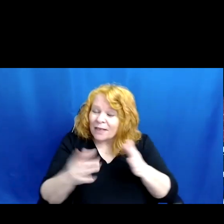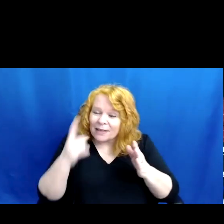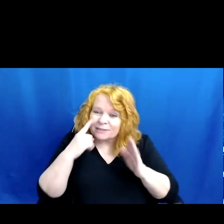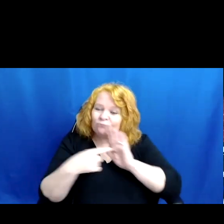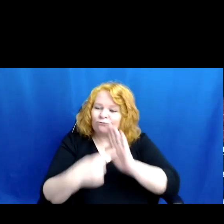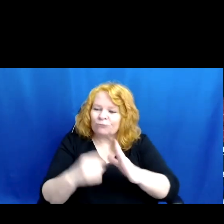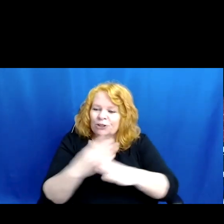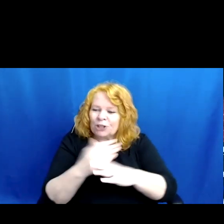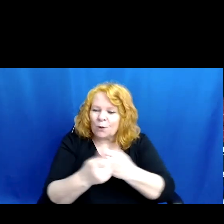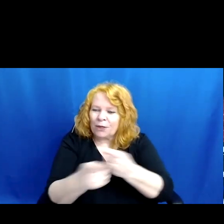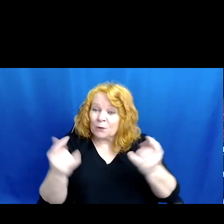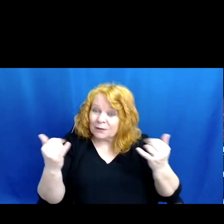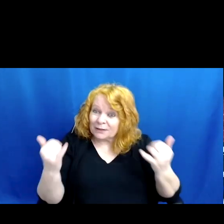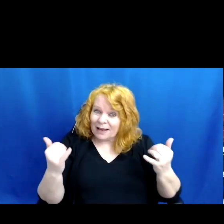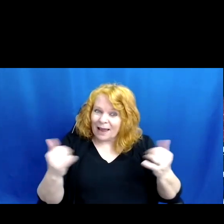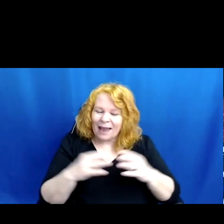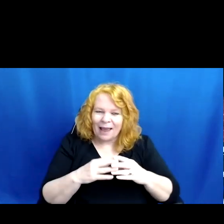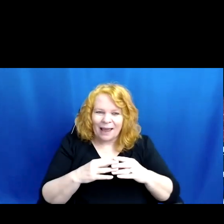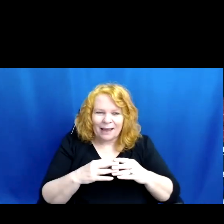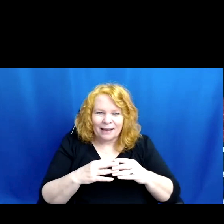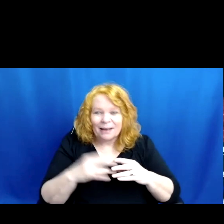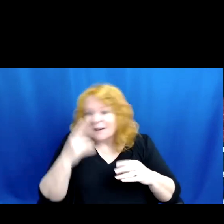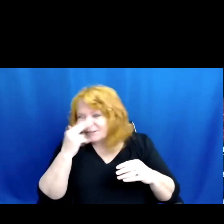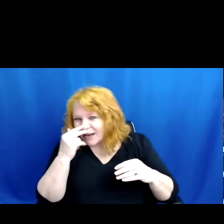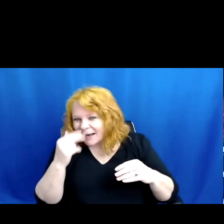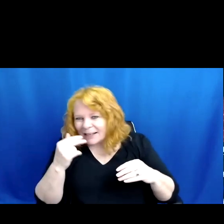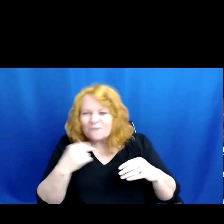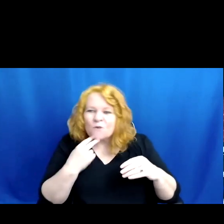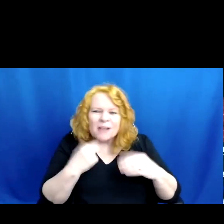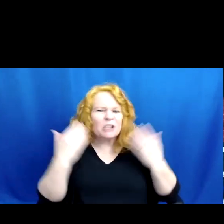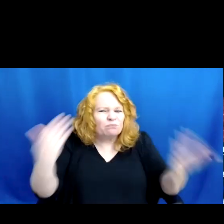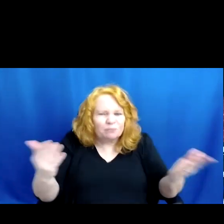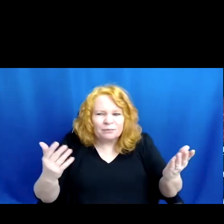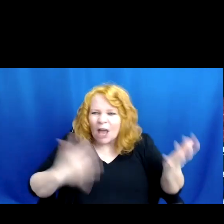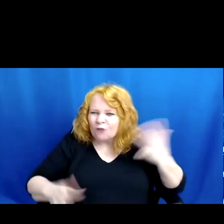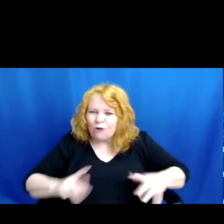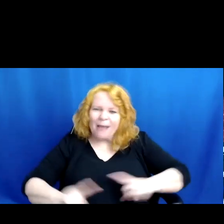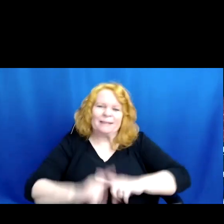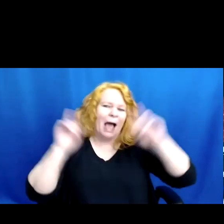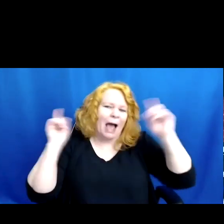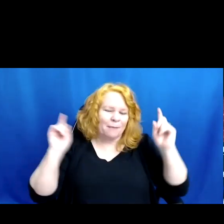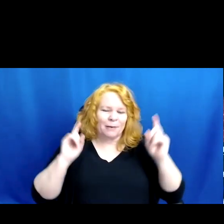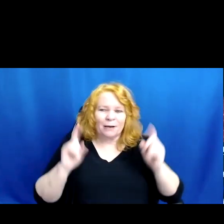Have fun, use the funny voices, dress up, role play, say the voices over and over again.